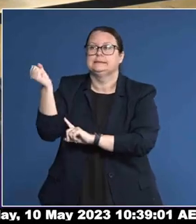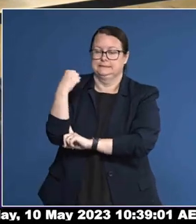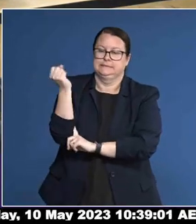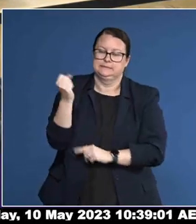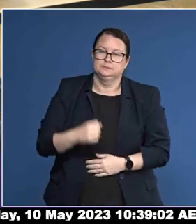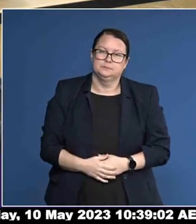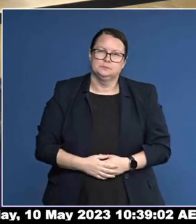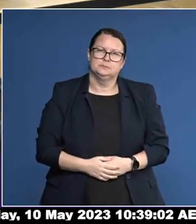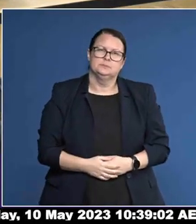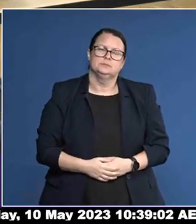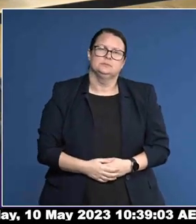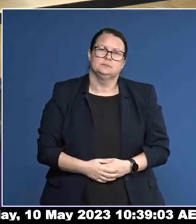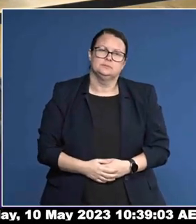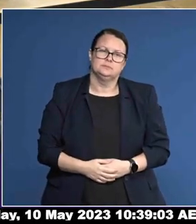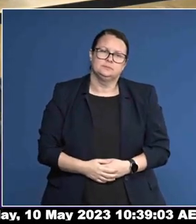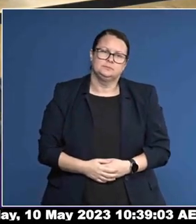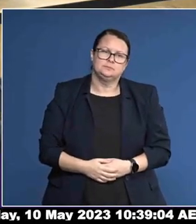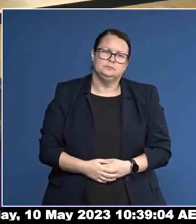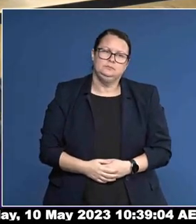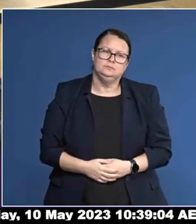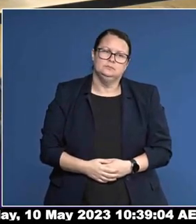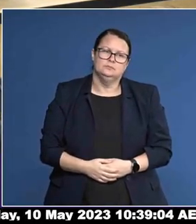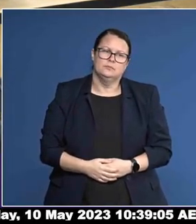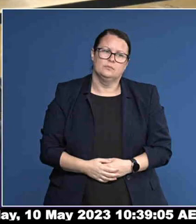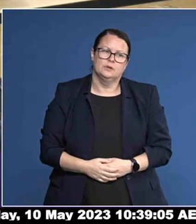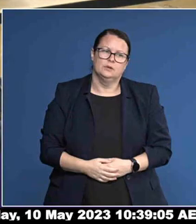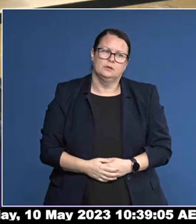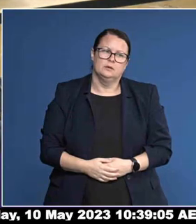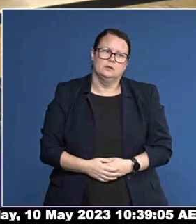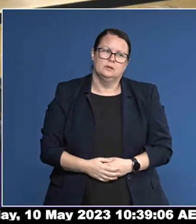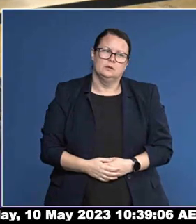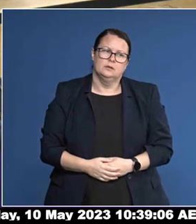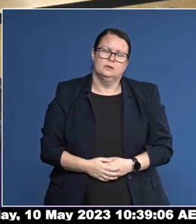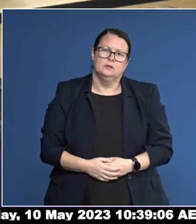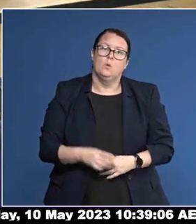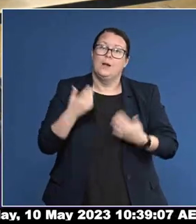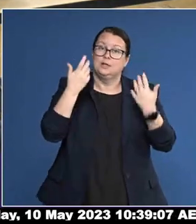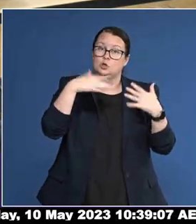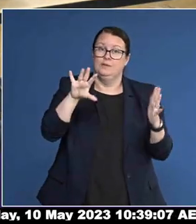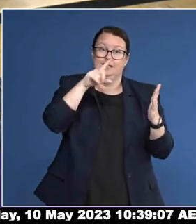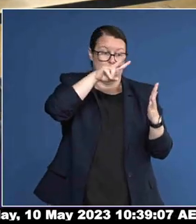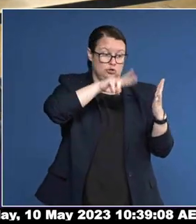So when you reference what you read, did you read the proposed agreed facts?